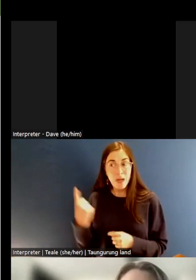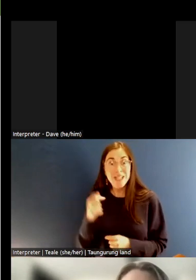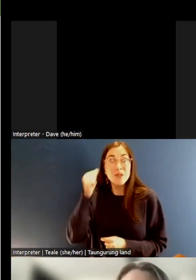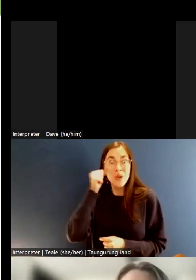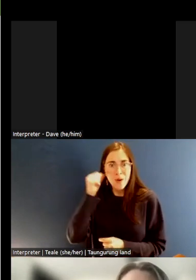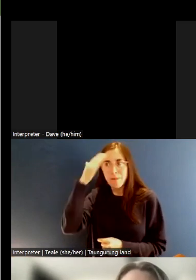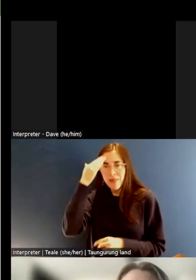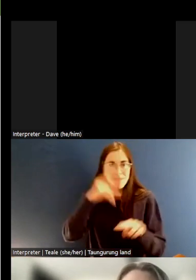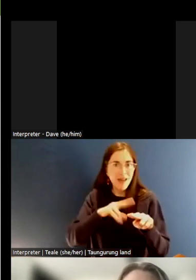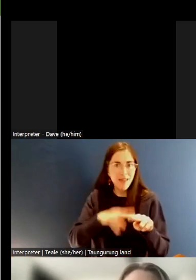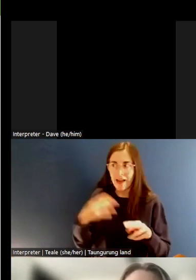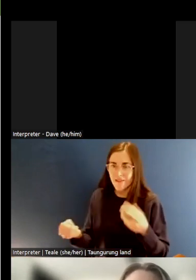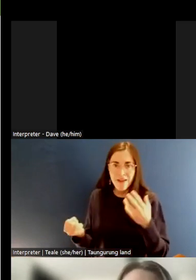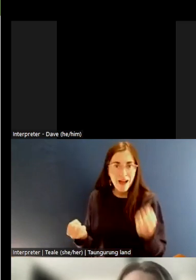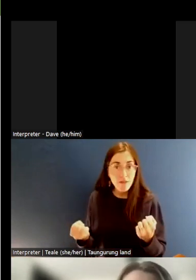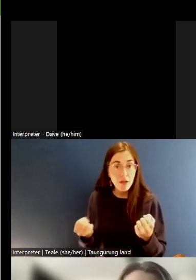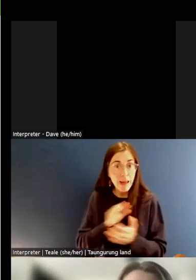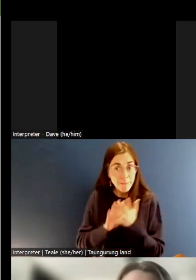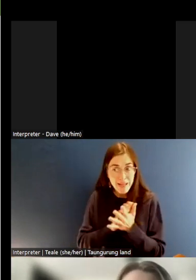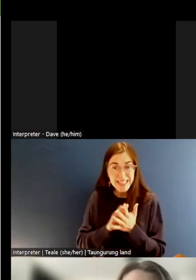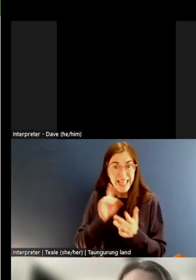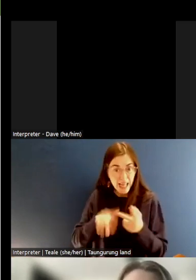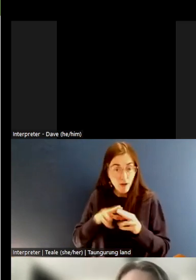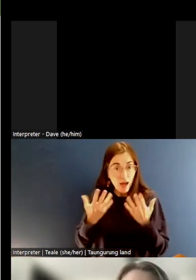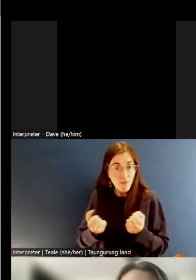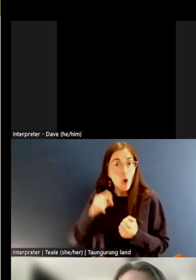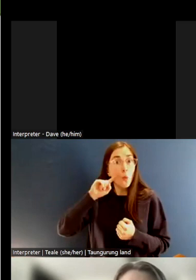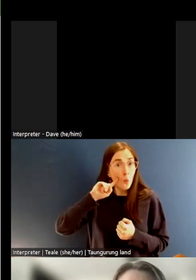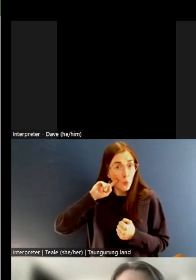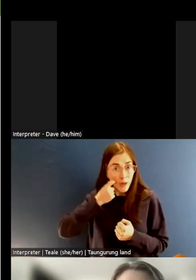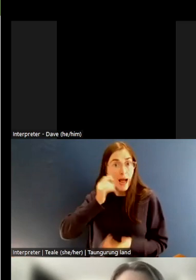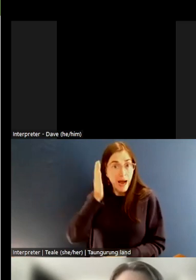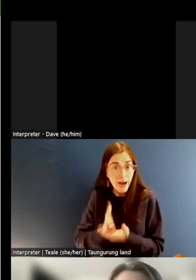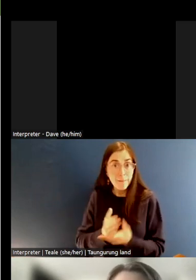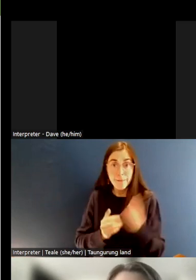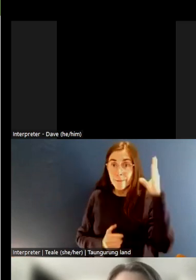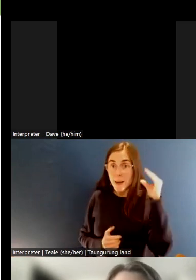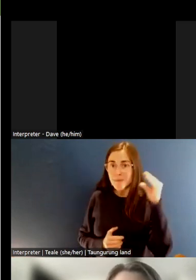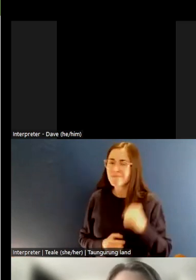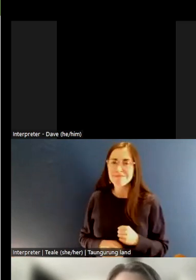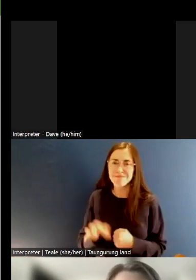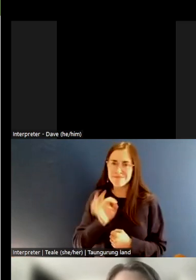who has that change will show up a problem. So they call that incomplete penetrance.